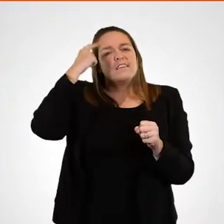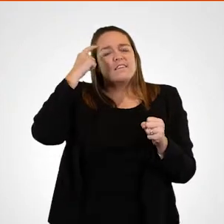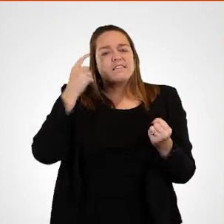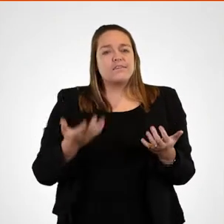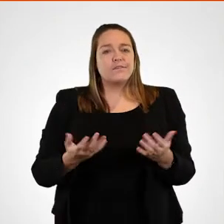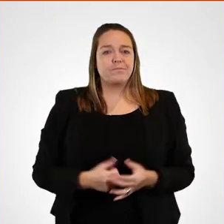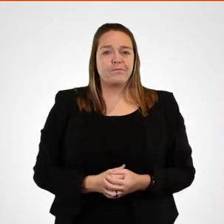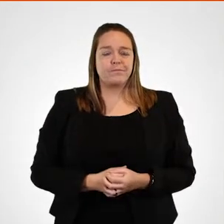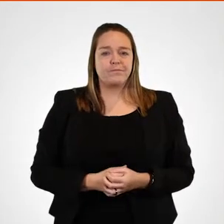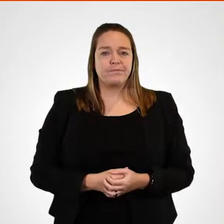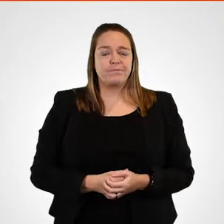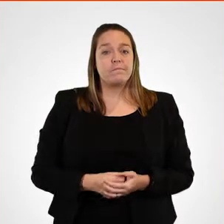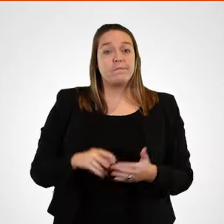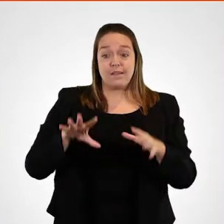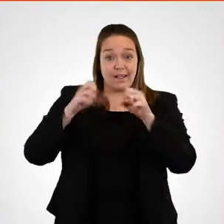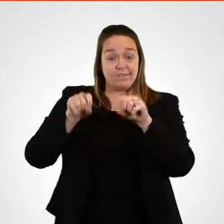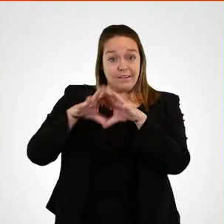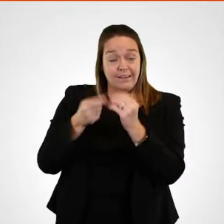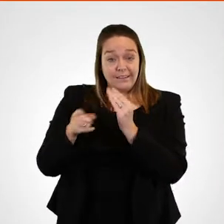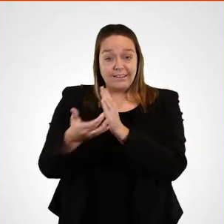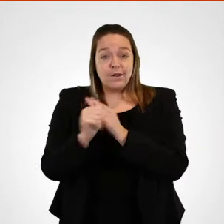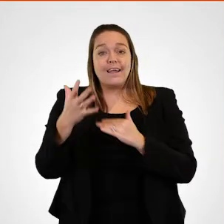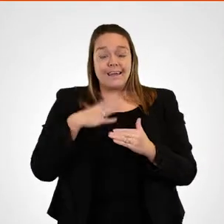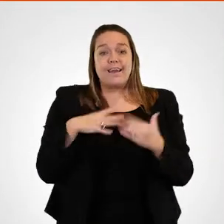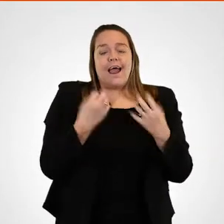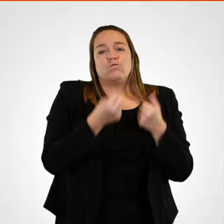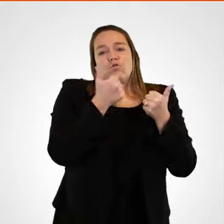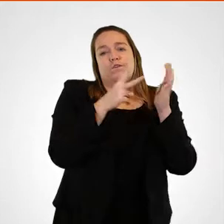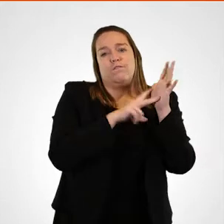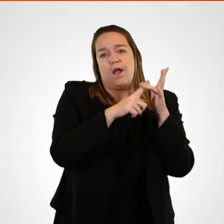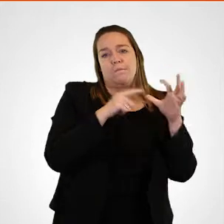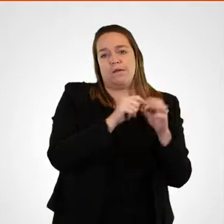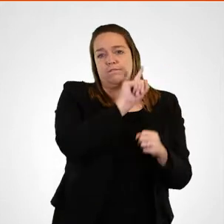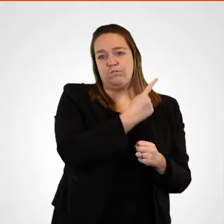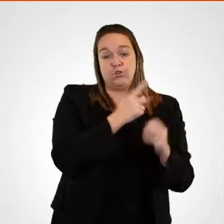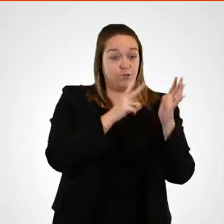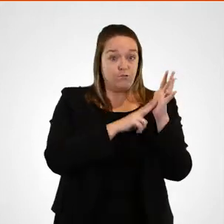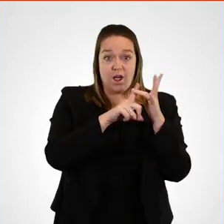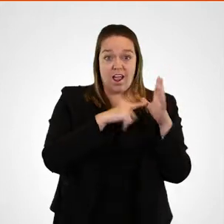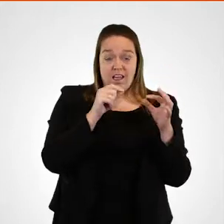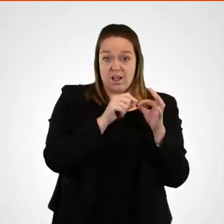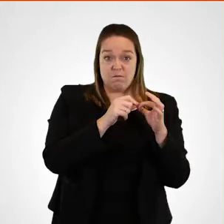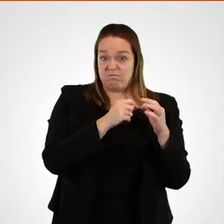A lot of that is based on having a good vocabulary. If you don't have good vocabulary,